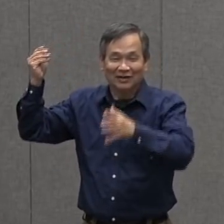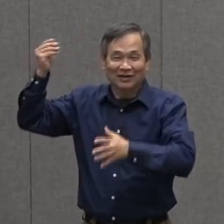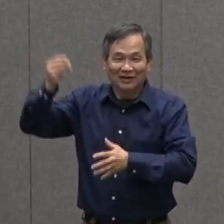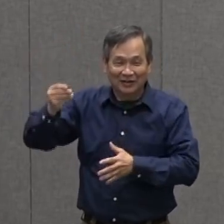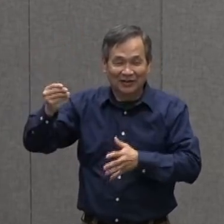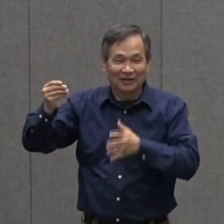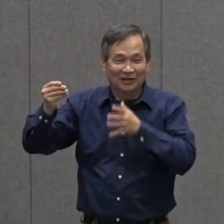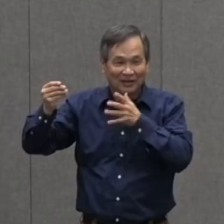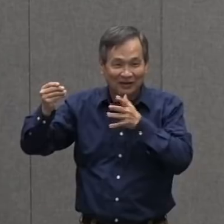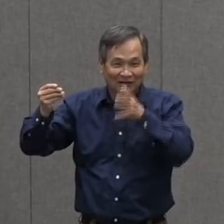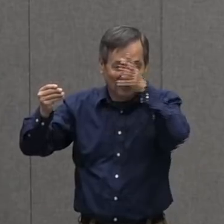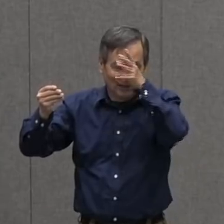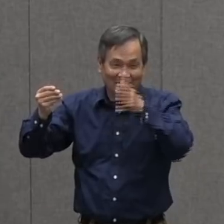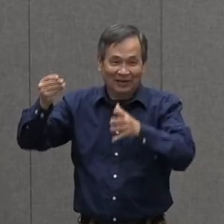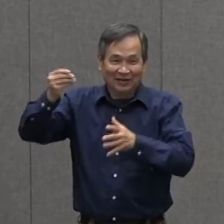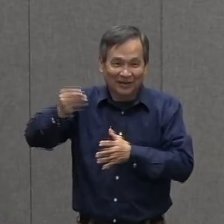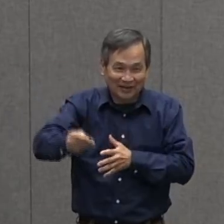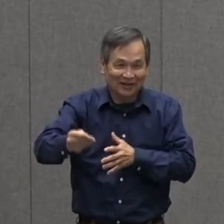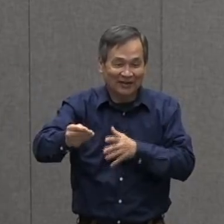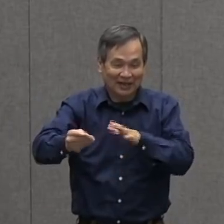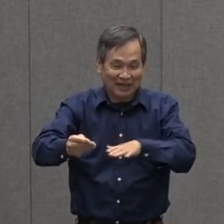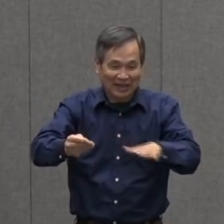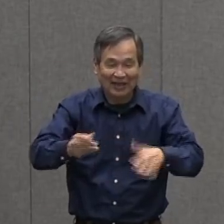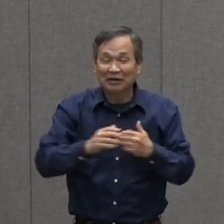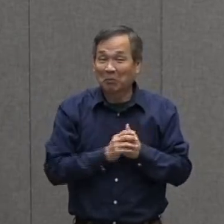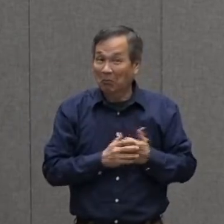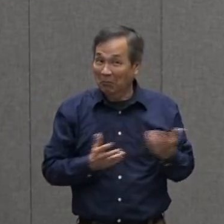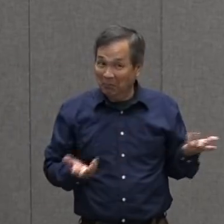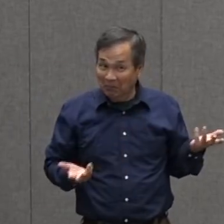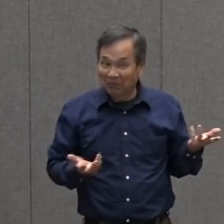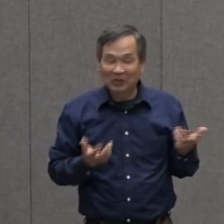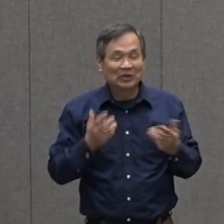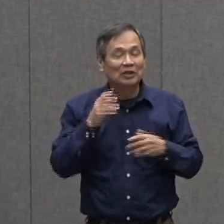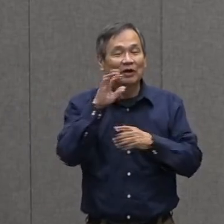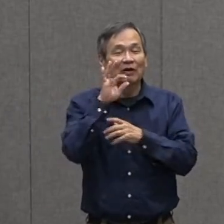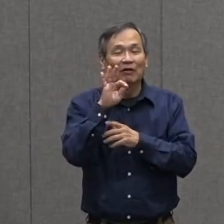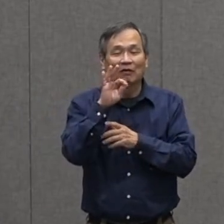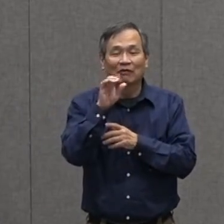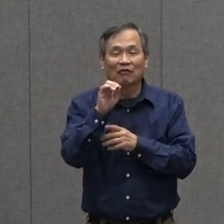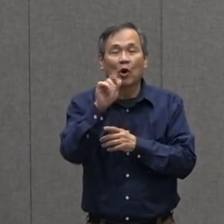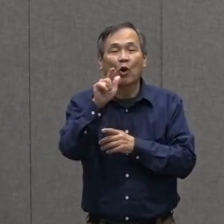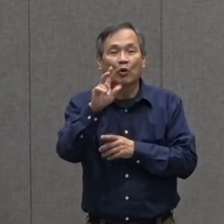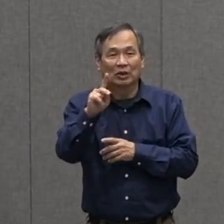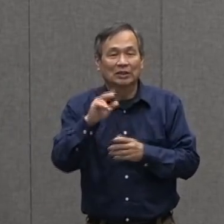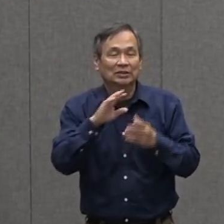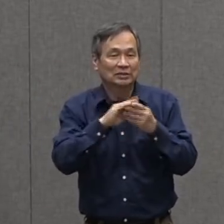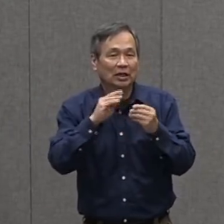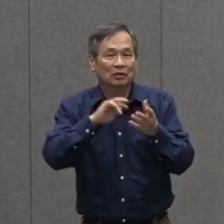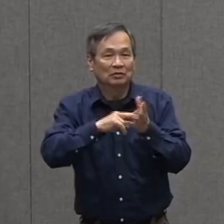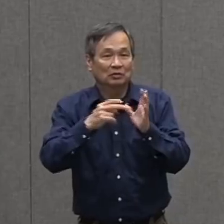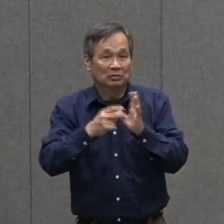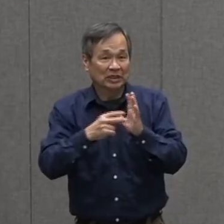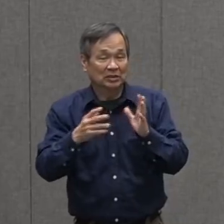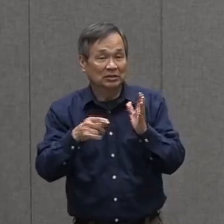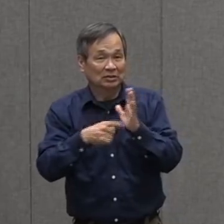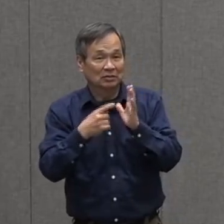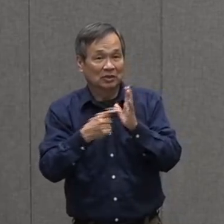So when we think of folktales, we think of a story that has been told orally, maybe through storytelling.